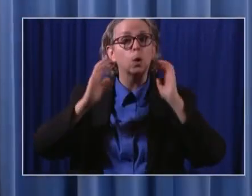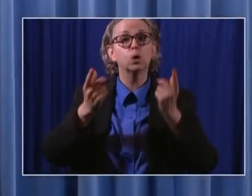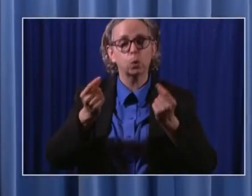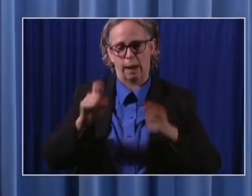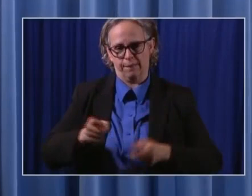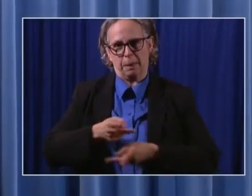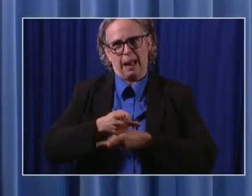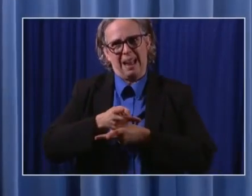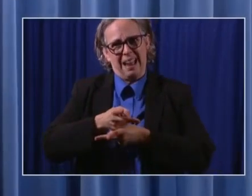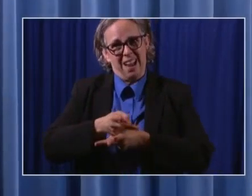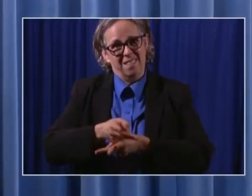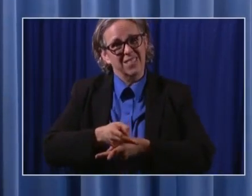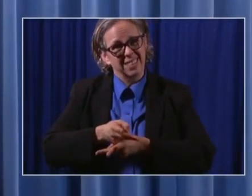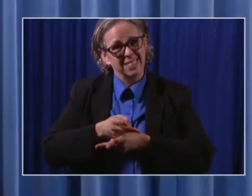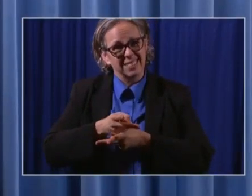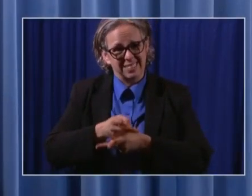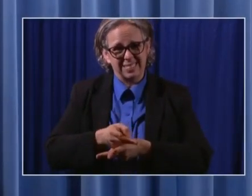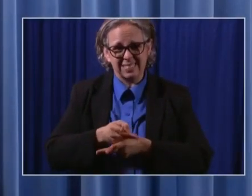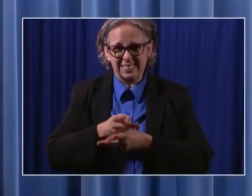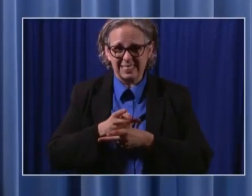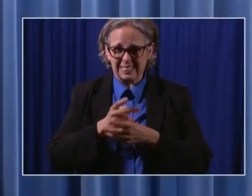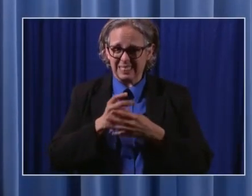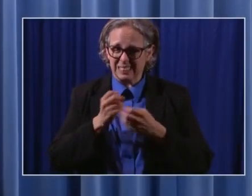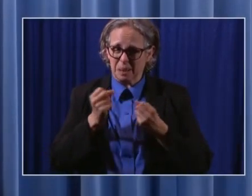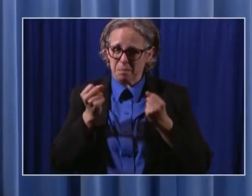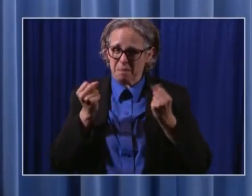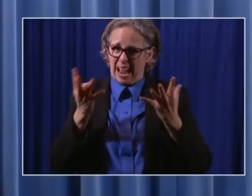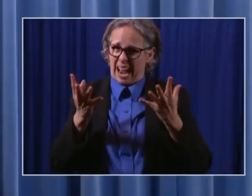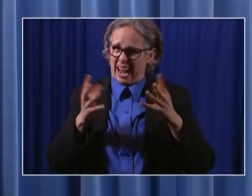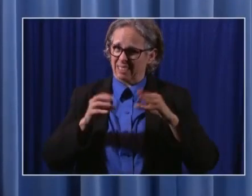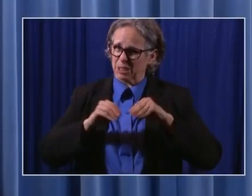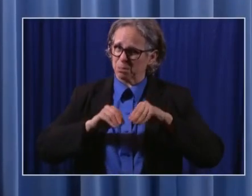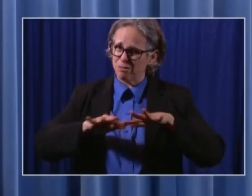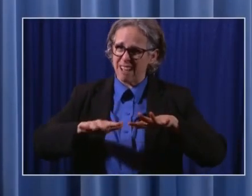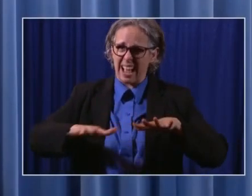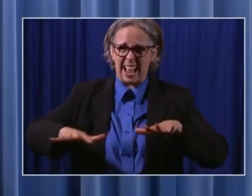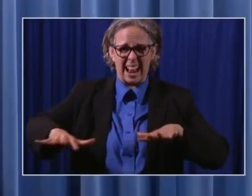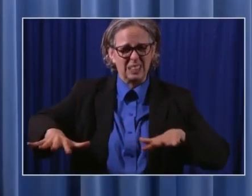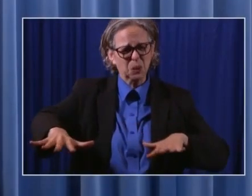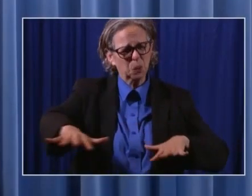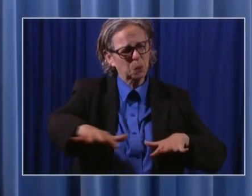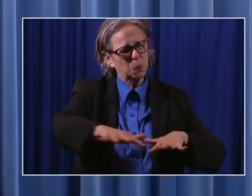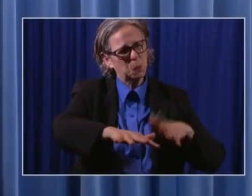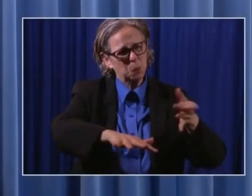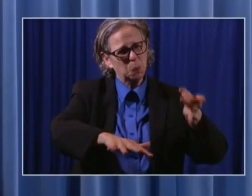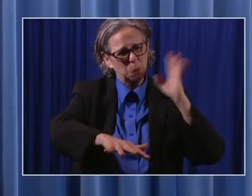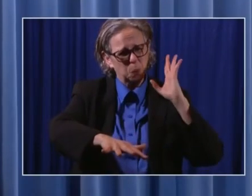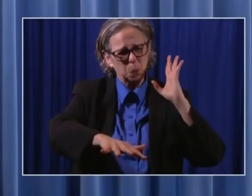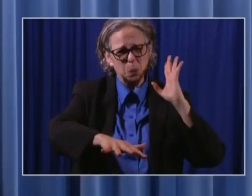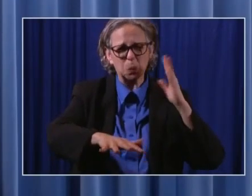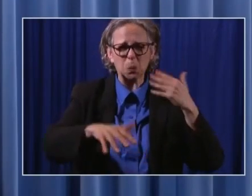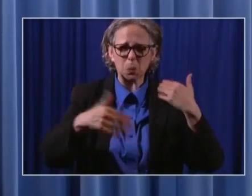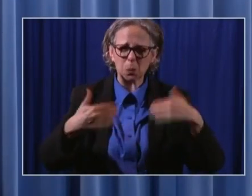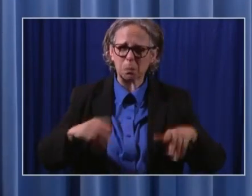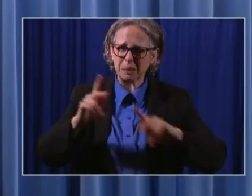THAT IS CERTAINLY MASK WEARING THAT IS HELPING IN THOSE COUNTIES BECAUSE WE HAVE SEEN THAT GO UP. WE ARE CAUTIOUS ABOUT THIS. THESE ARE STILL HIGH LEVELS OF